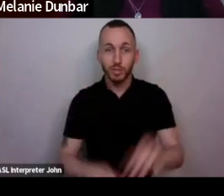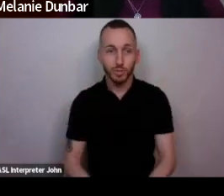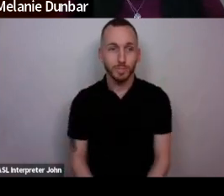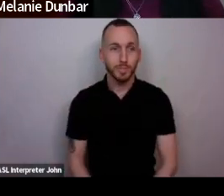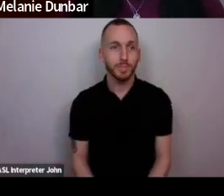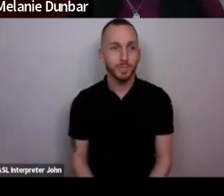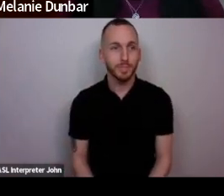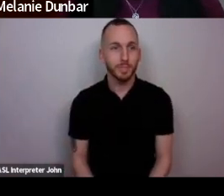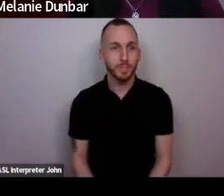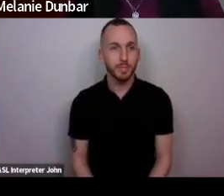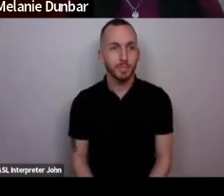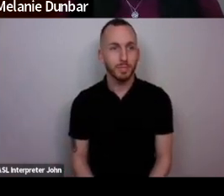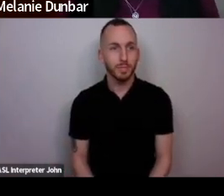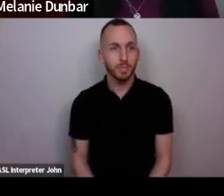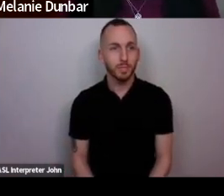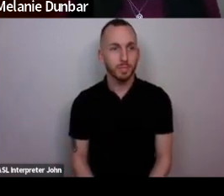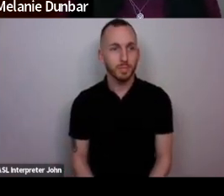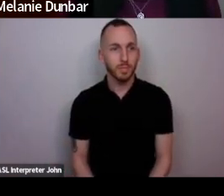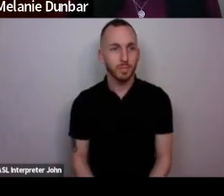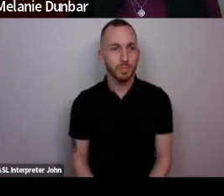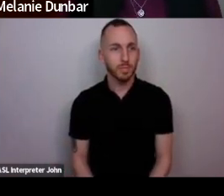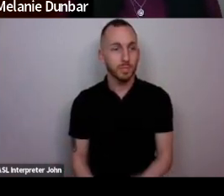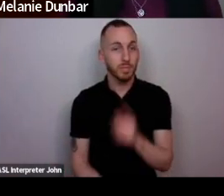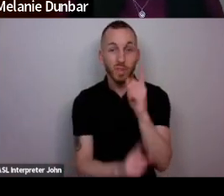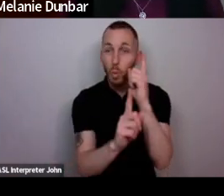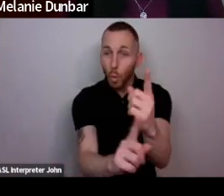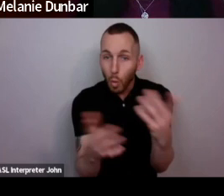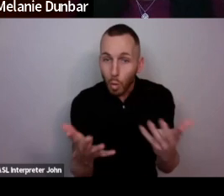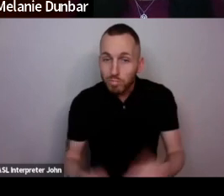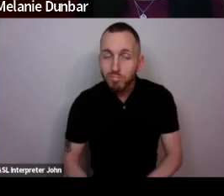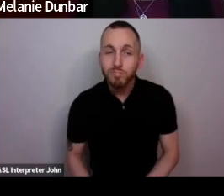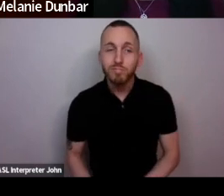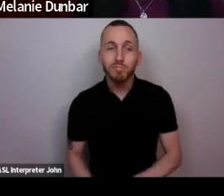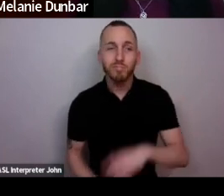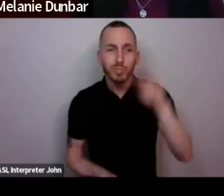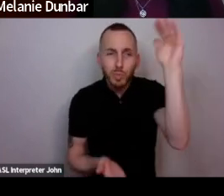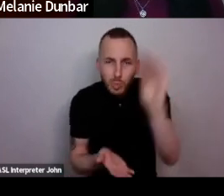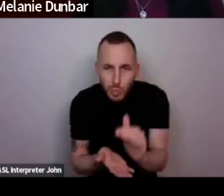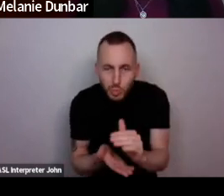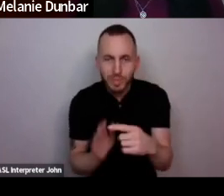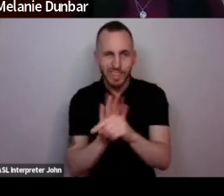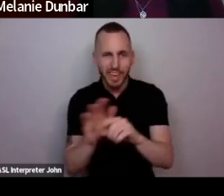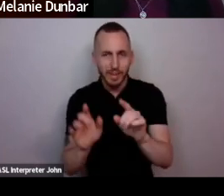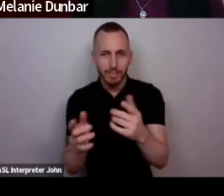The goal of disaster emotional care is to minimize the negative effects and psychological impact of